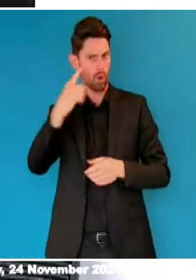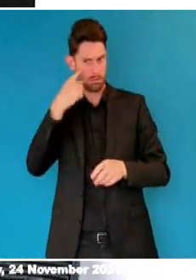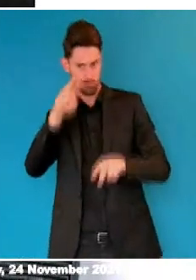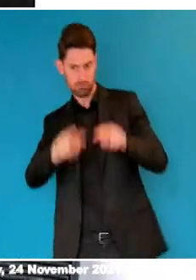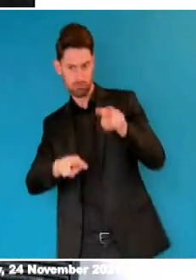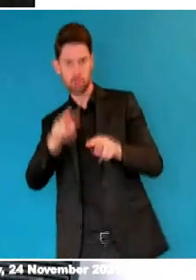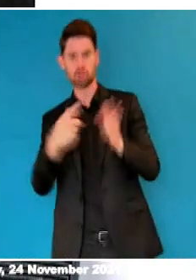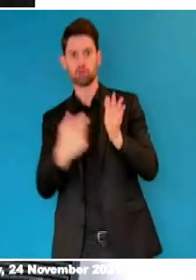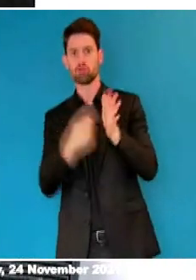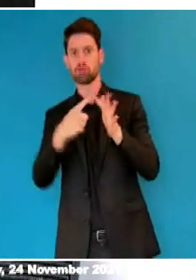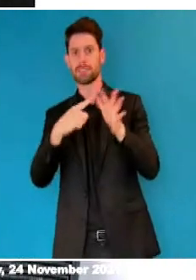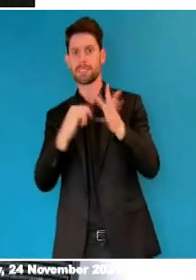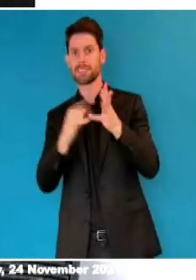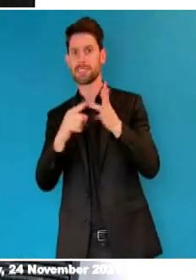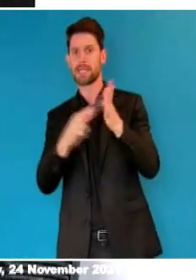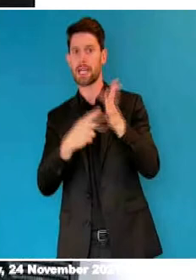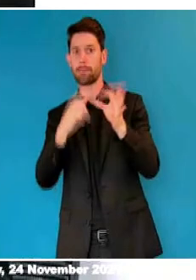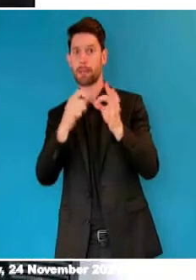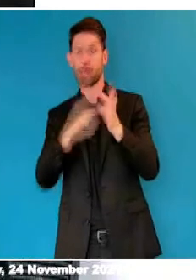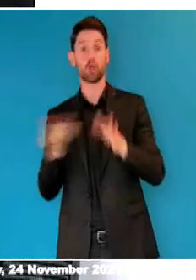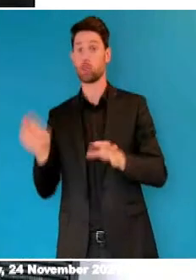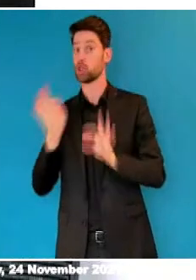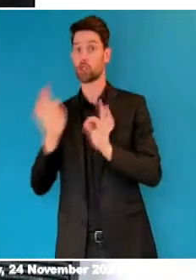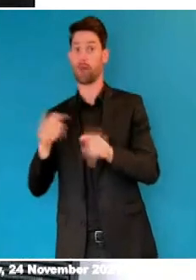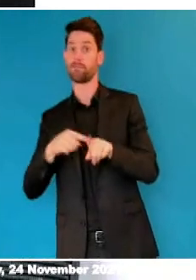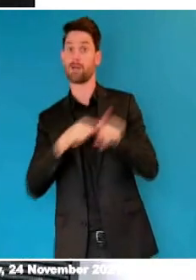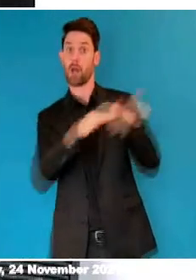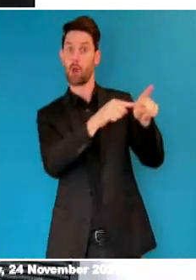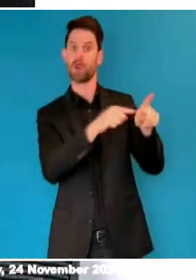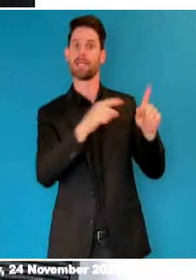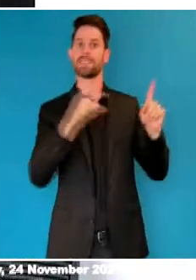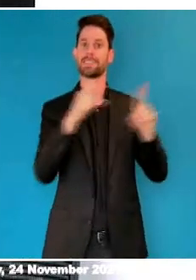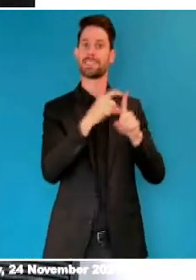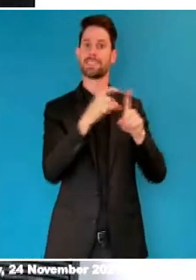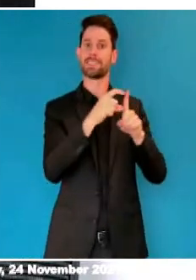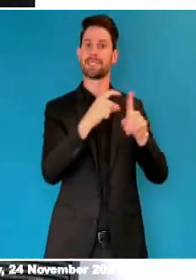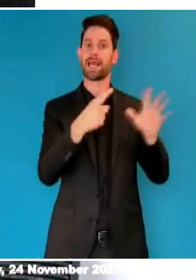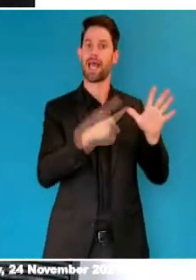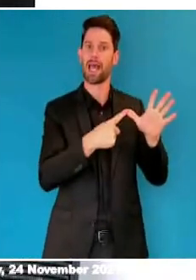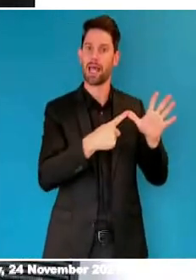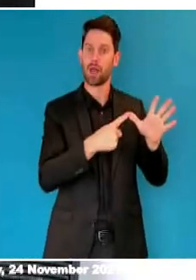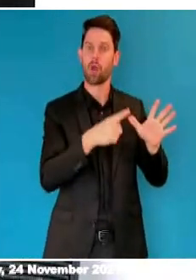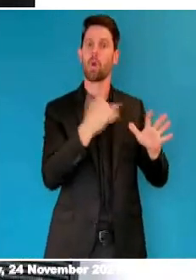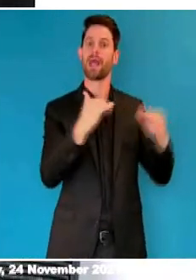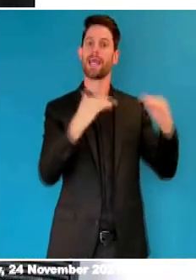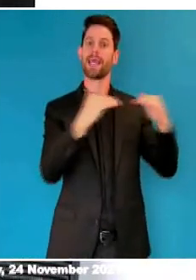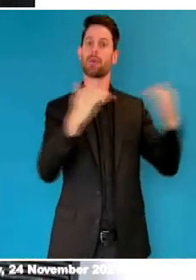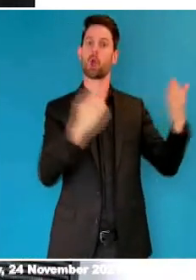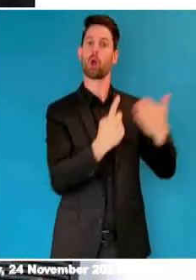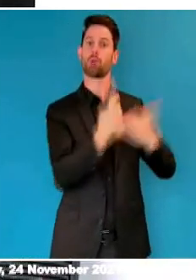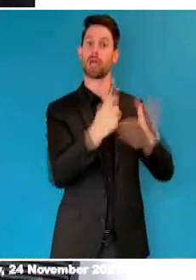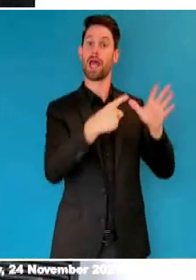test under either the Disability Discrimination Act or the Equal Opportunity Act in Victoria. Would you agree with that?